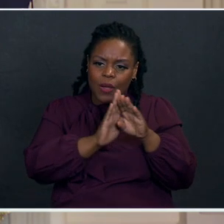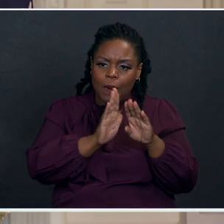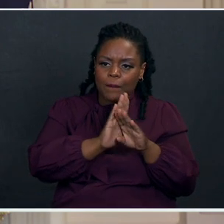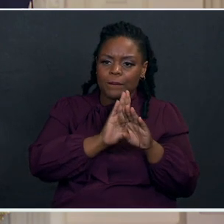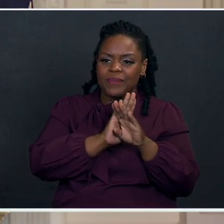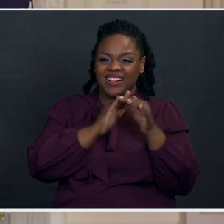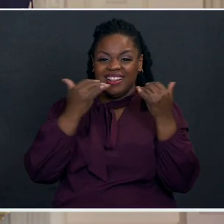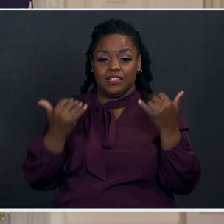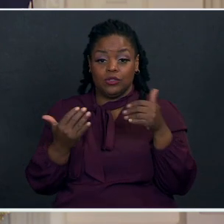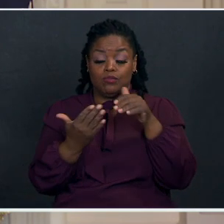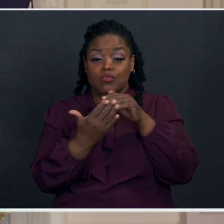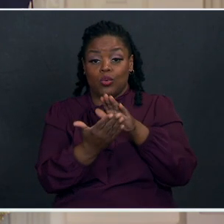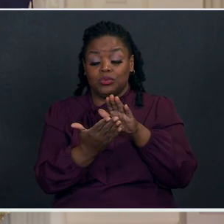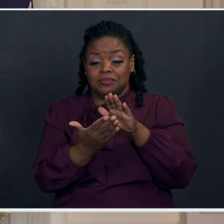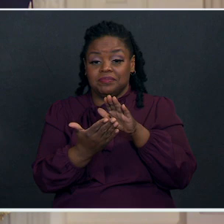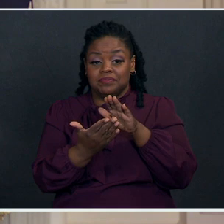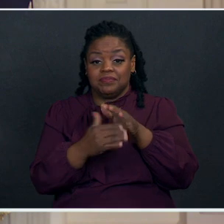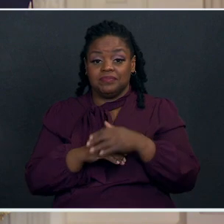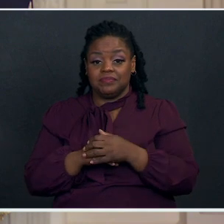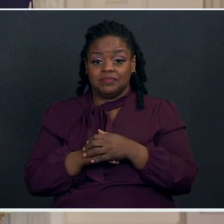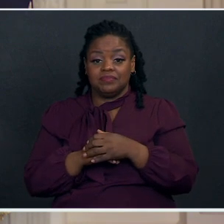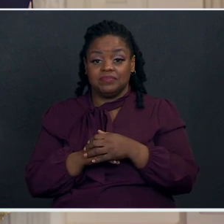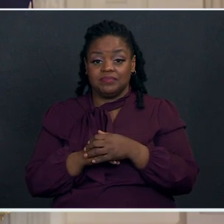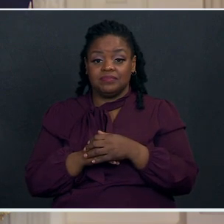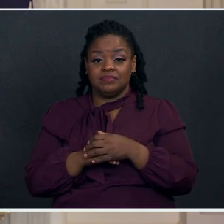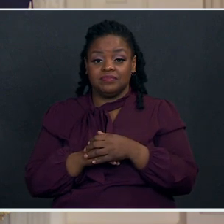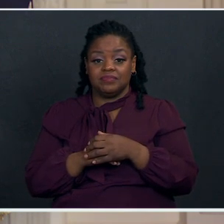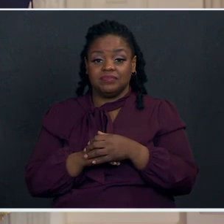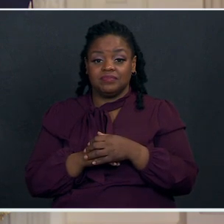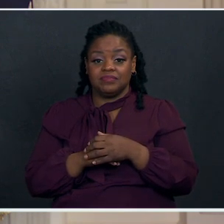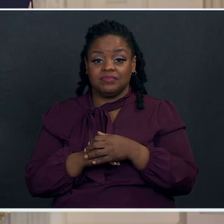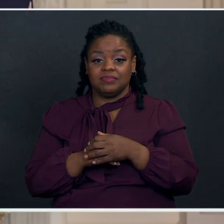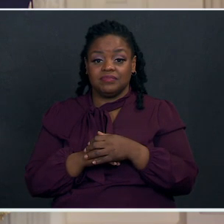across distances, and battery technology, and a whole range of other things.